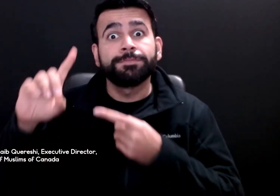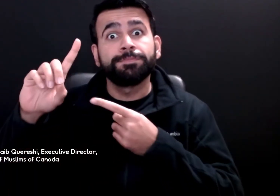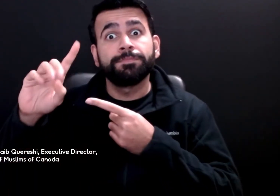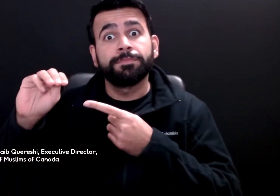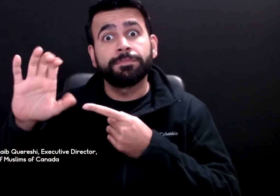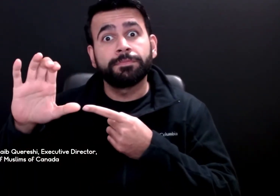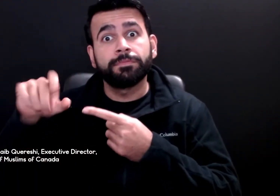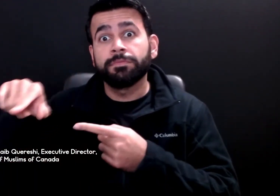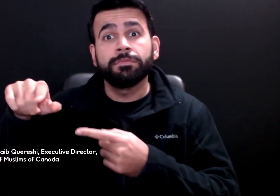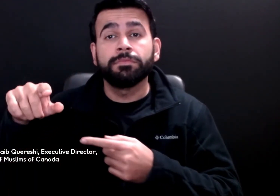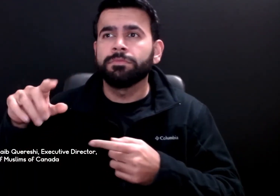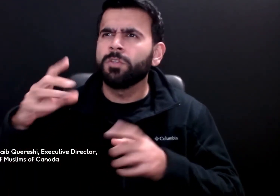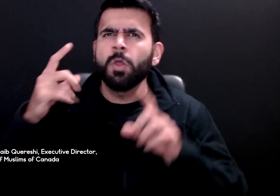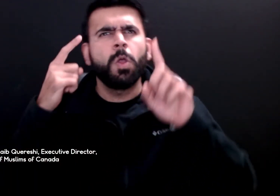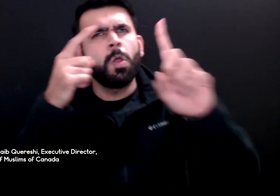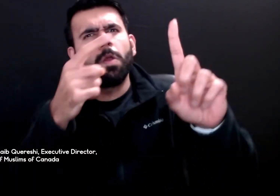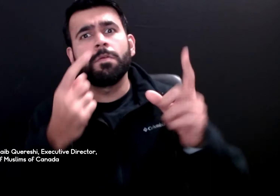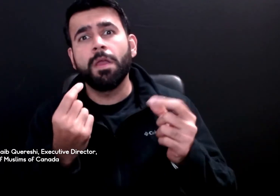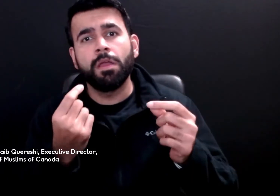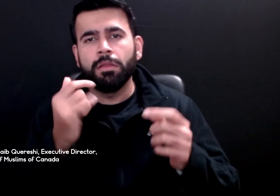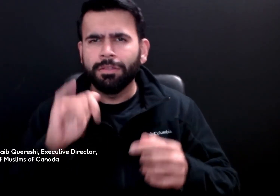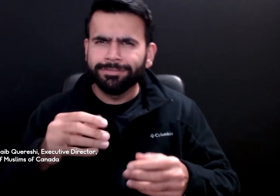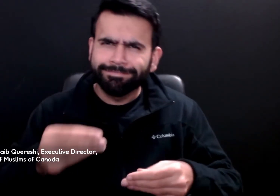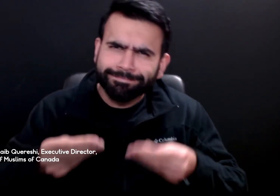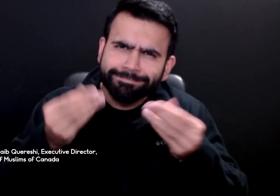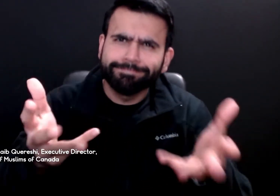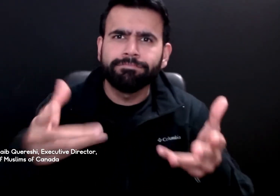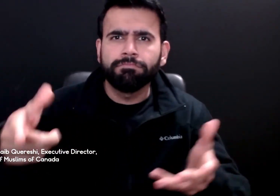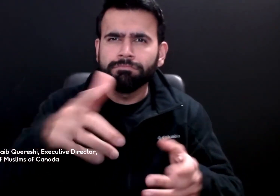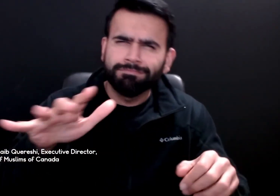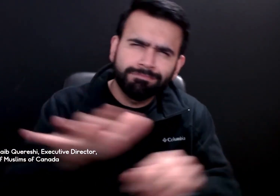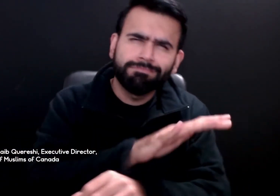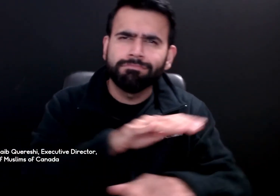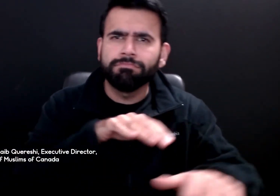[Zobaib]: The goal of DMC is to give complete access.